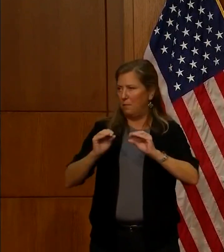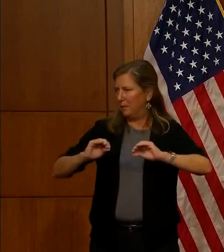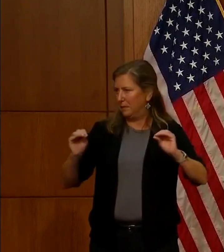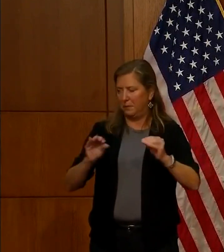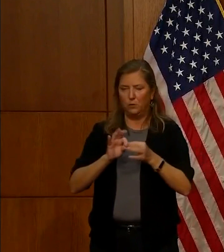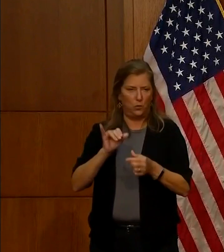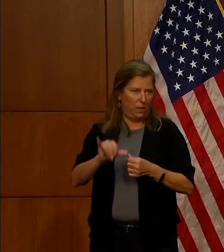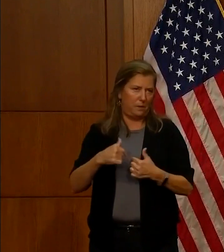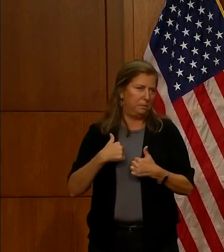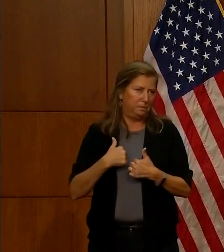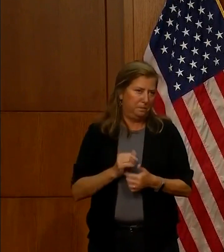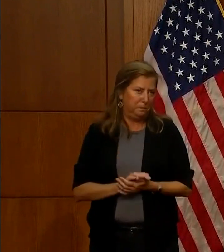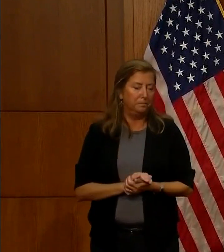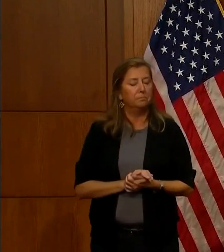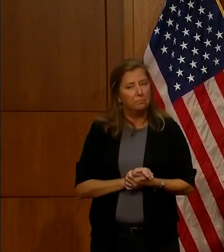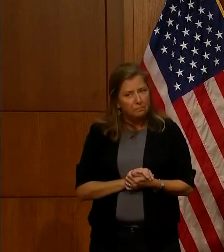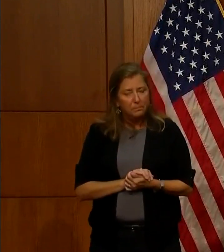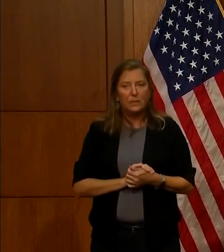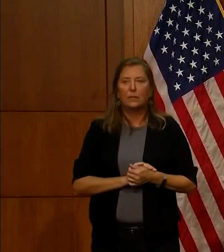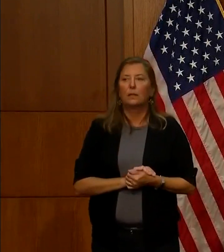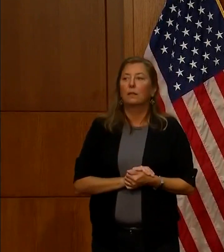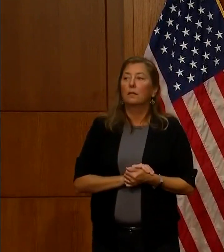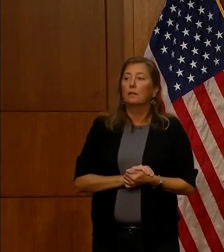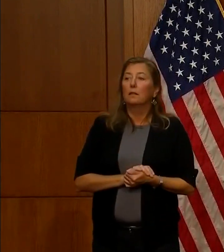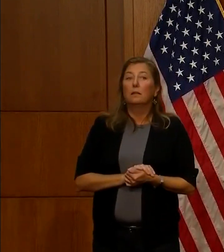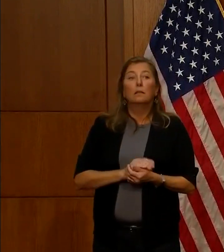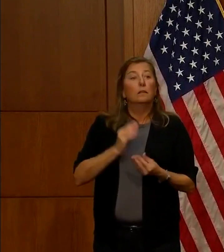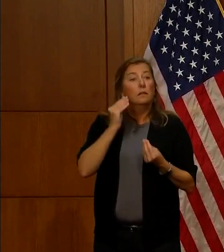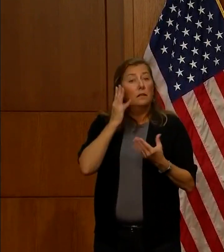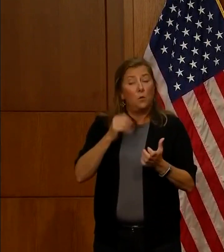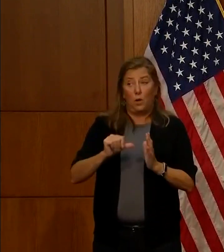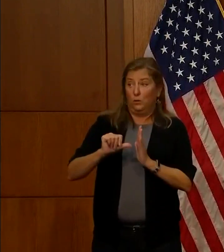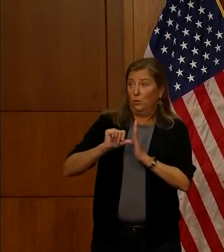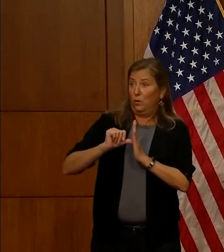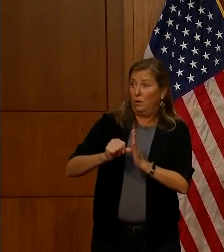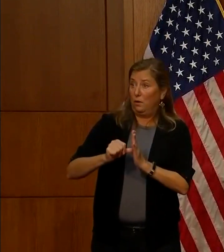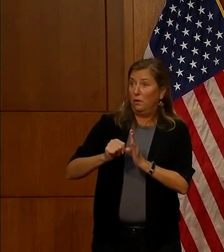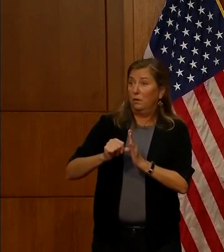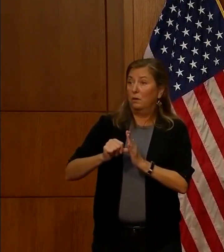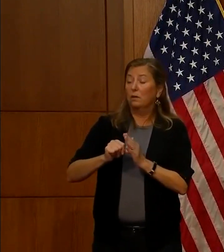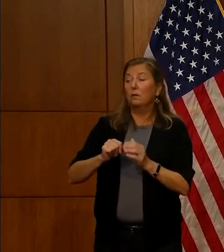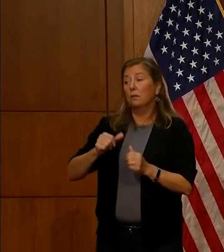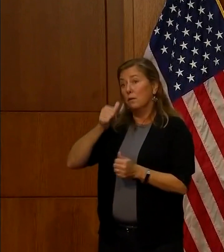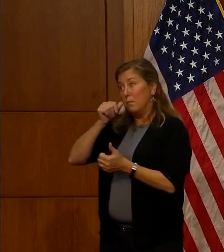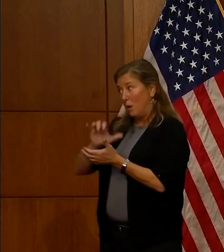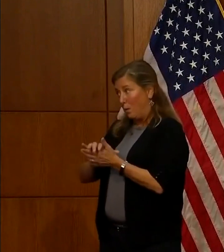TAKE QUESTIONS OR MAKE ANY ADDITIONAL COMMENTS RELATED TO